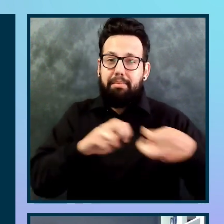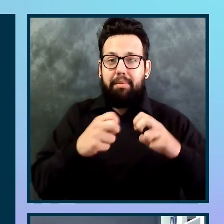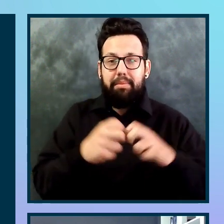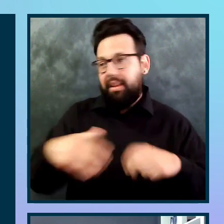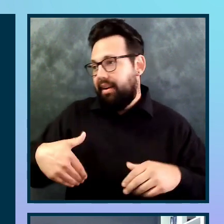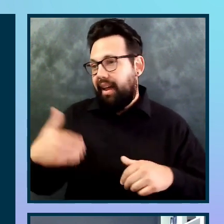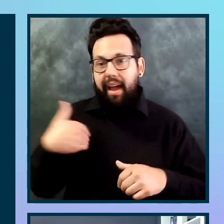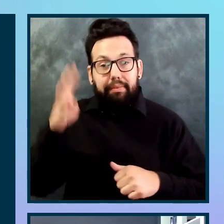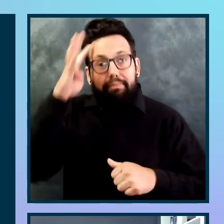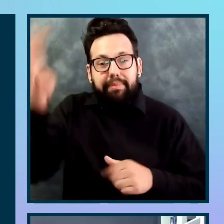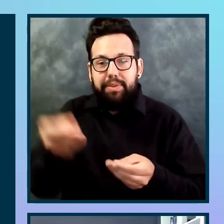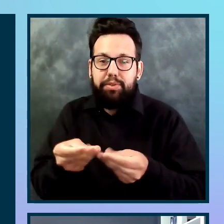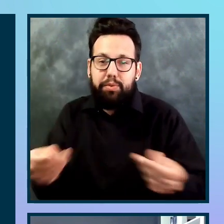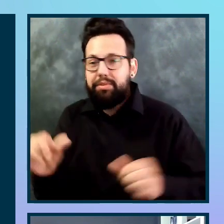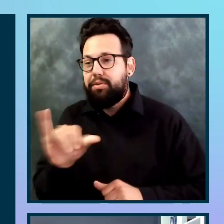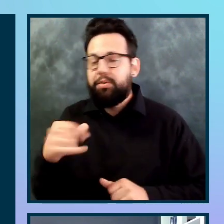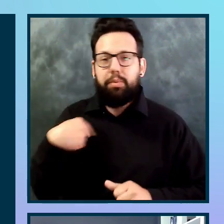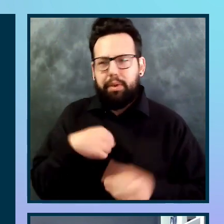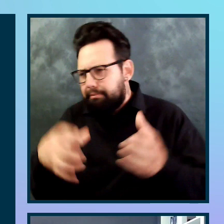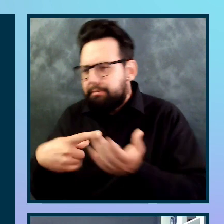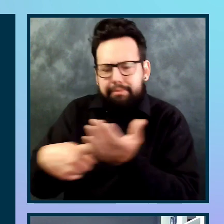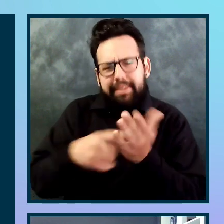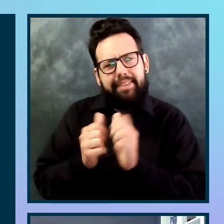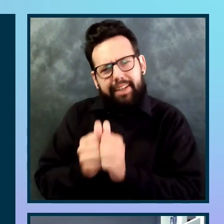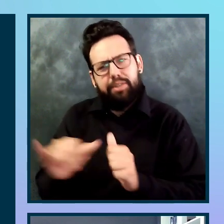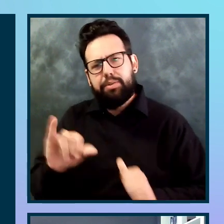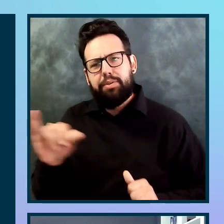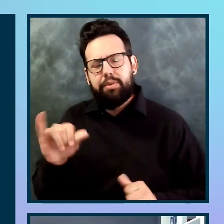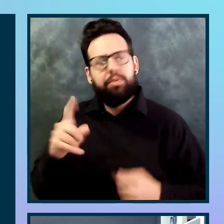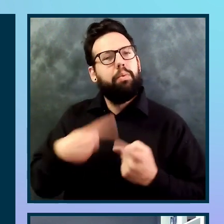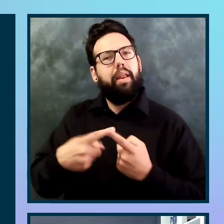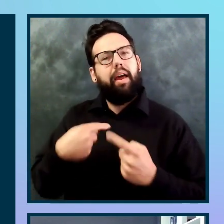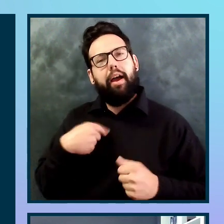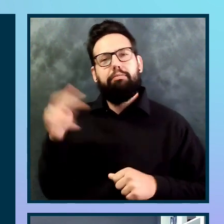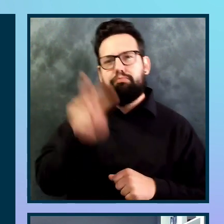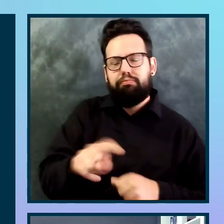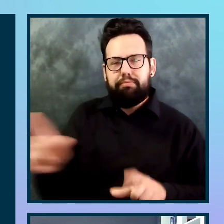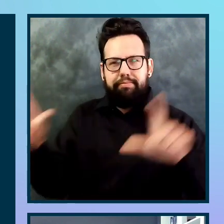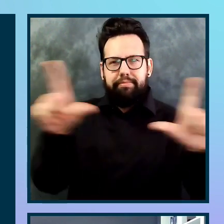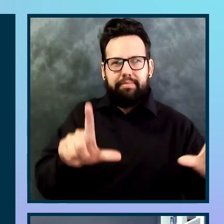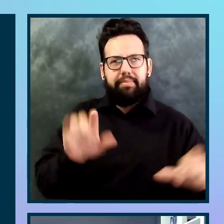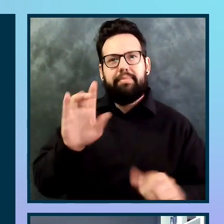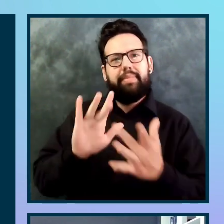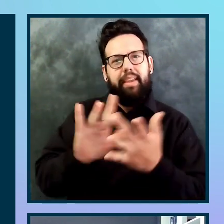When I go to an eCommerce website, I try to think of the achievement in three single steps